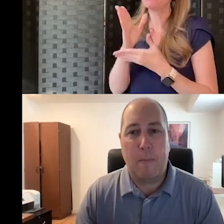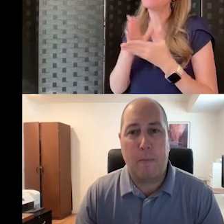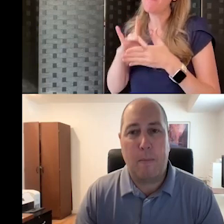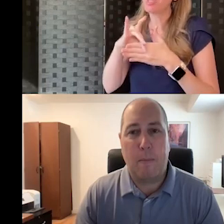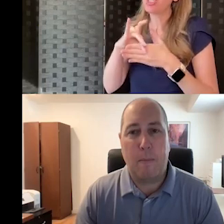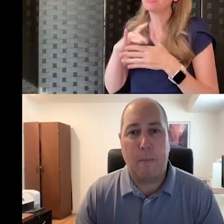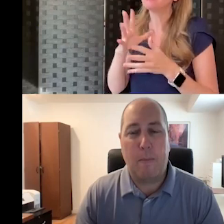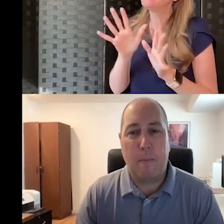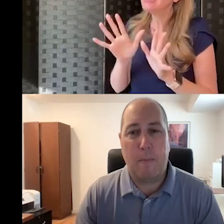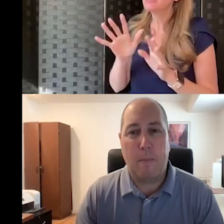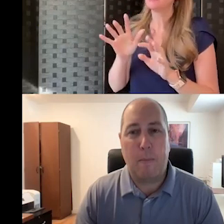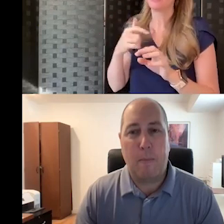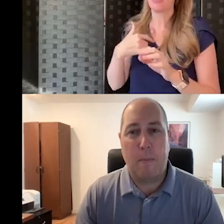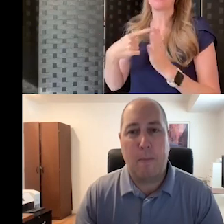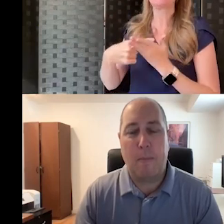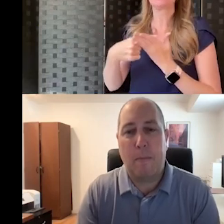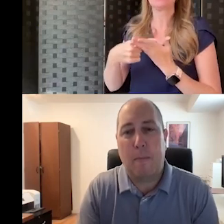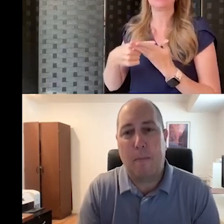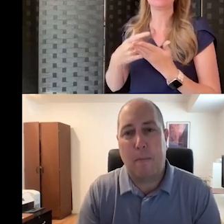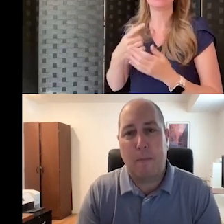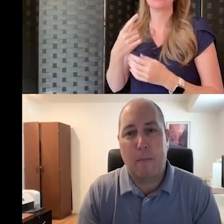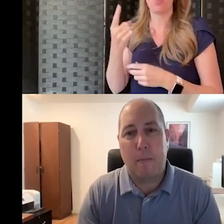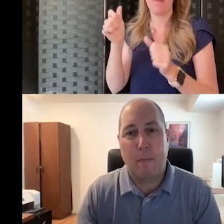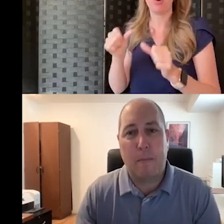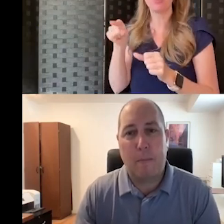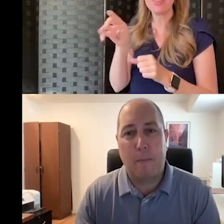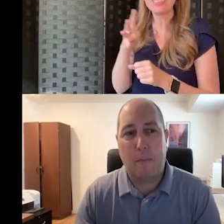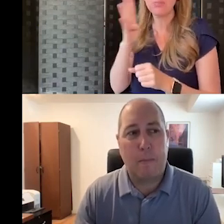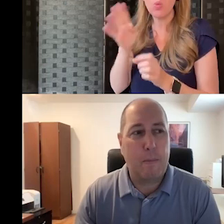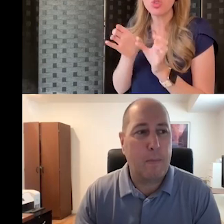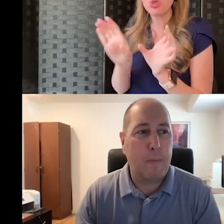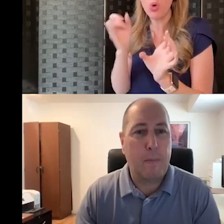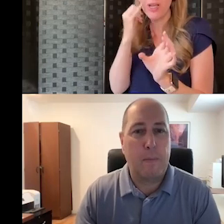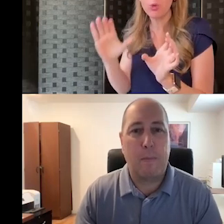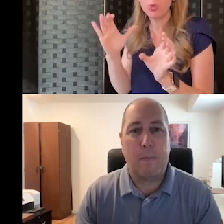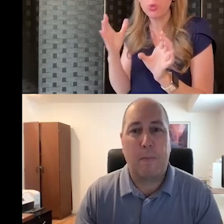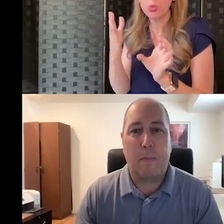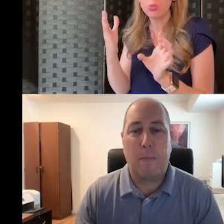And I talk about it in one of my posts, that this table is going to sort if you do things to it or